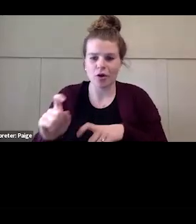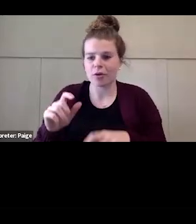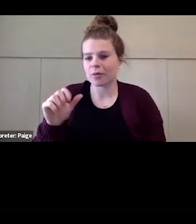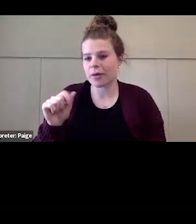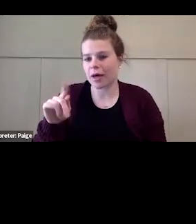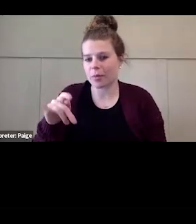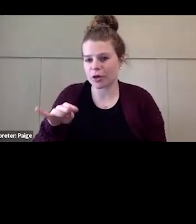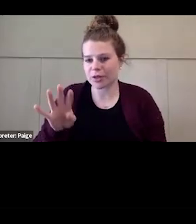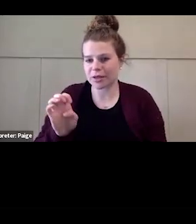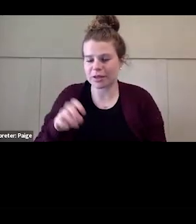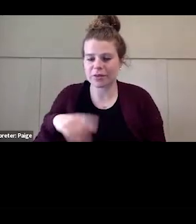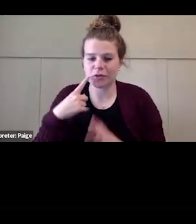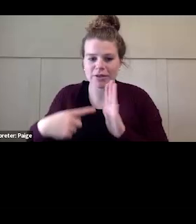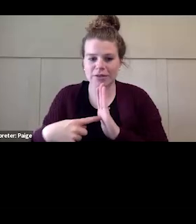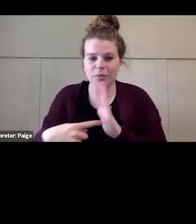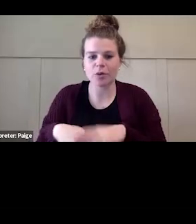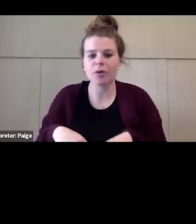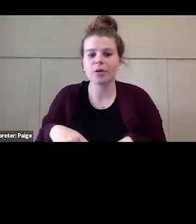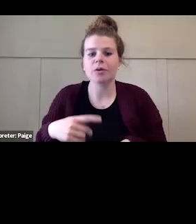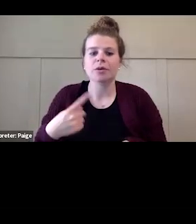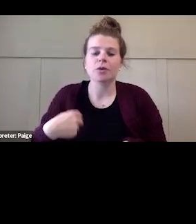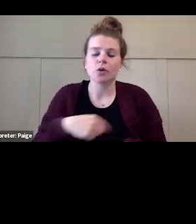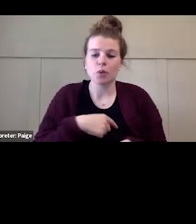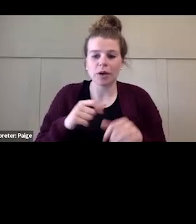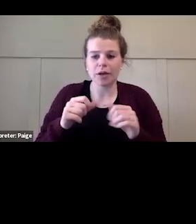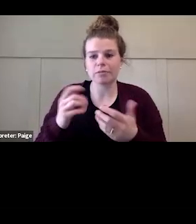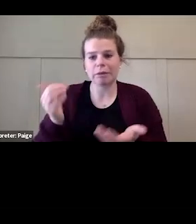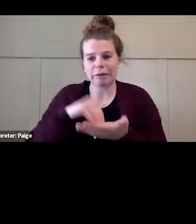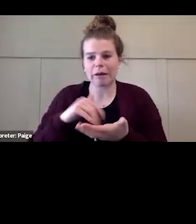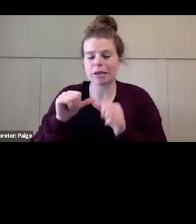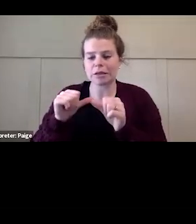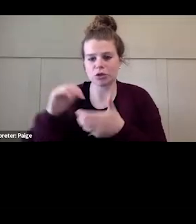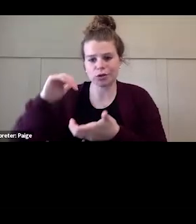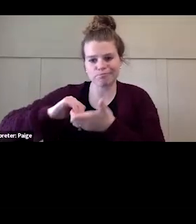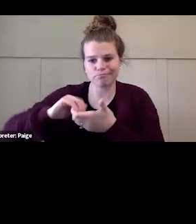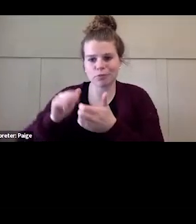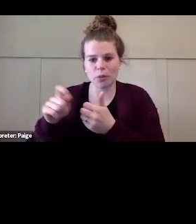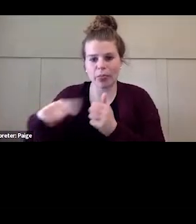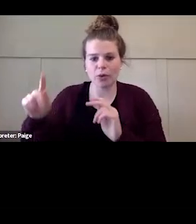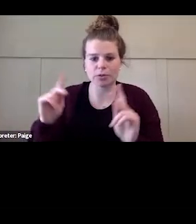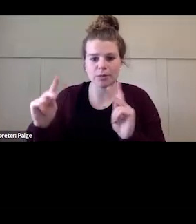So we have worked and continue to work really collaboratively with those folks as the field continues to grow.